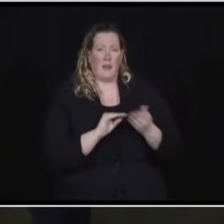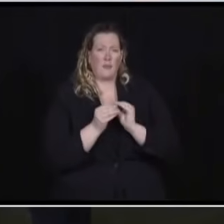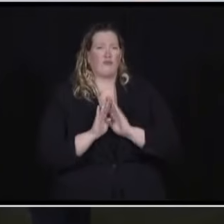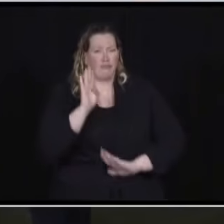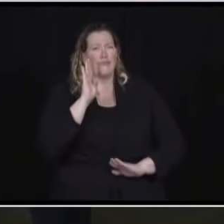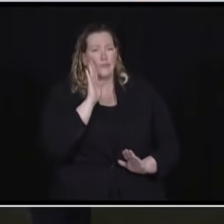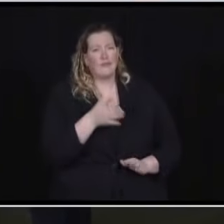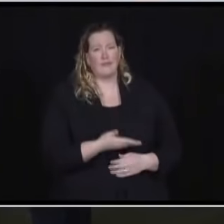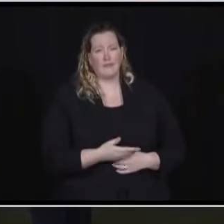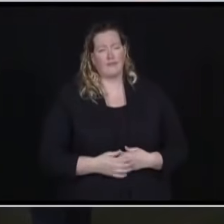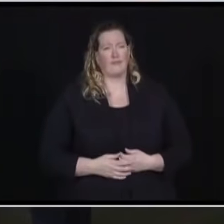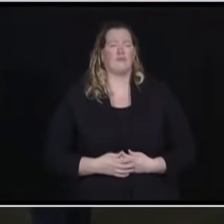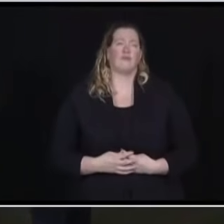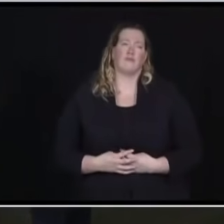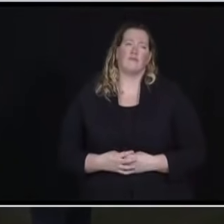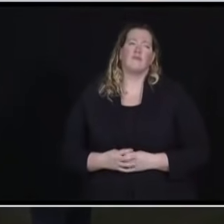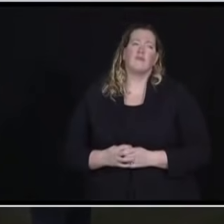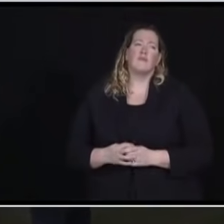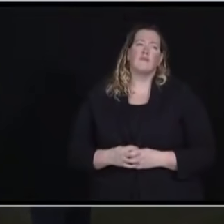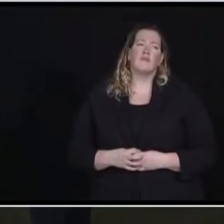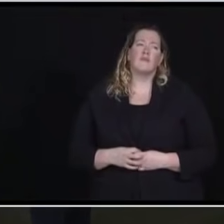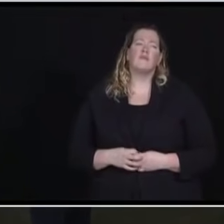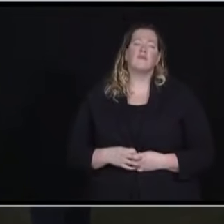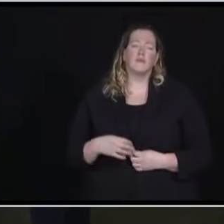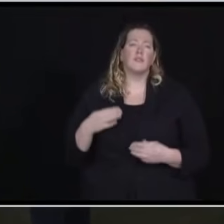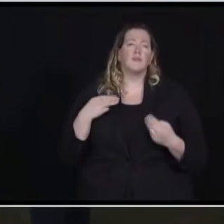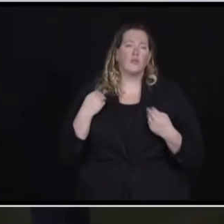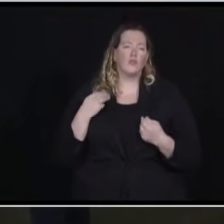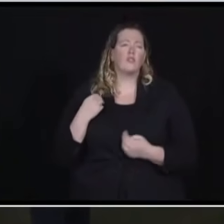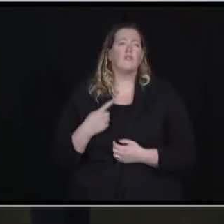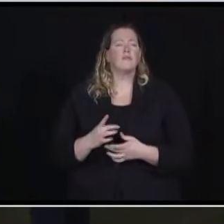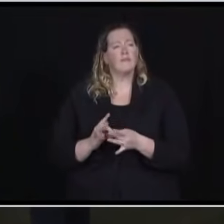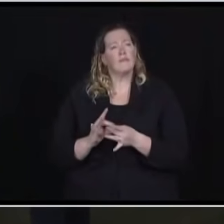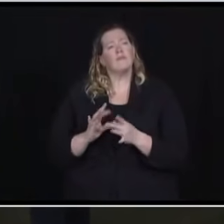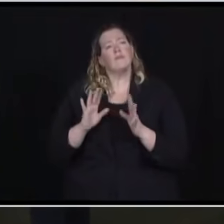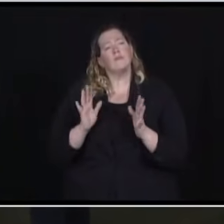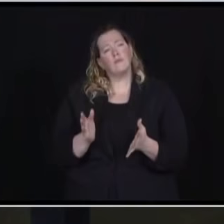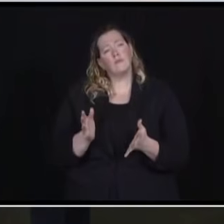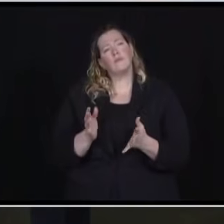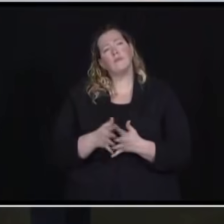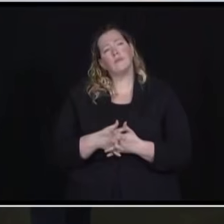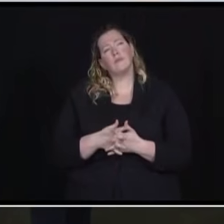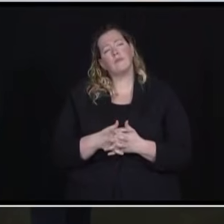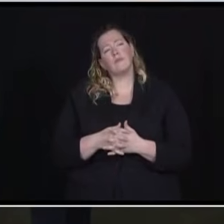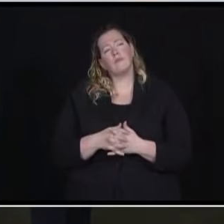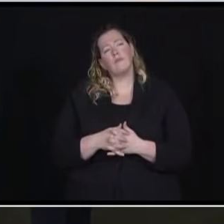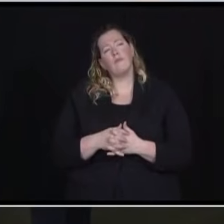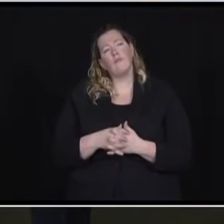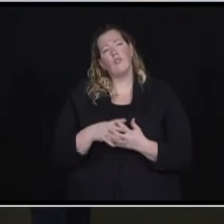The vaccine of course is going to make a huge difference but it is going to take time for